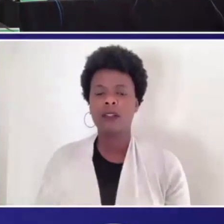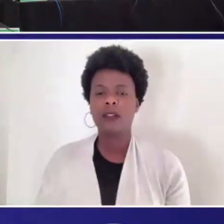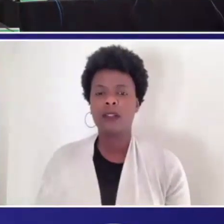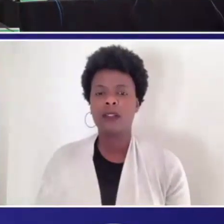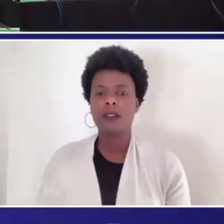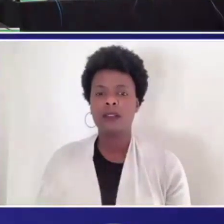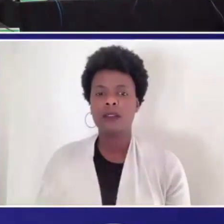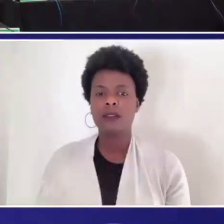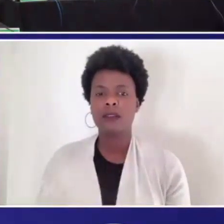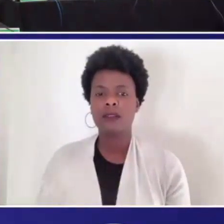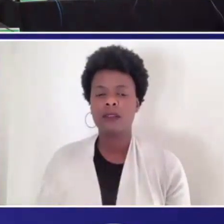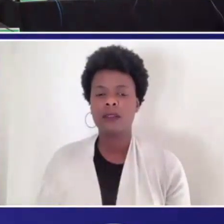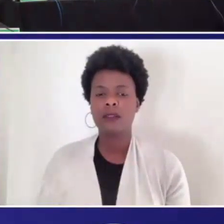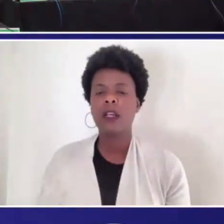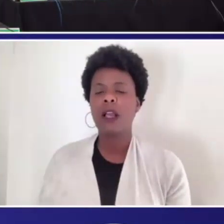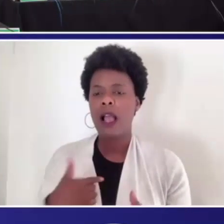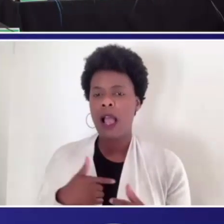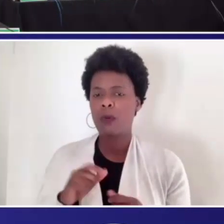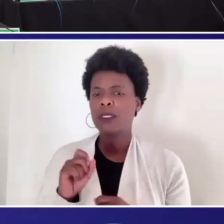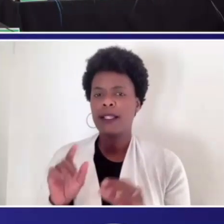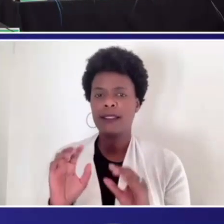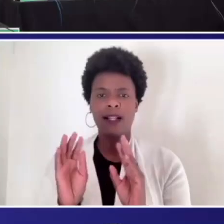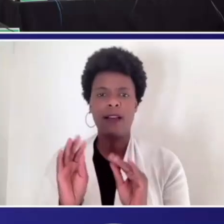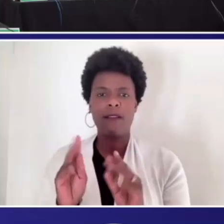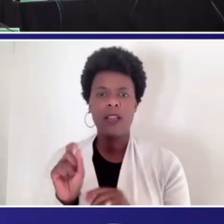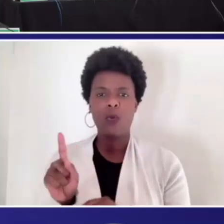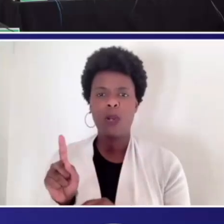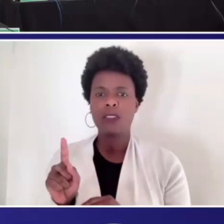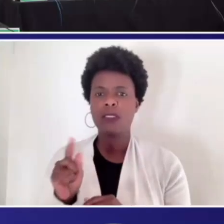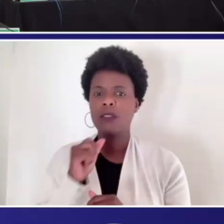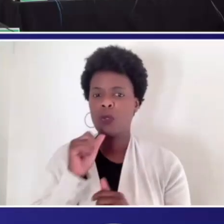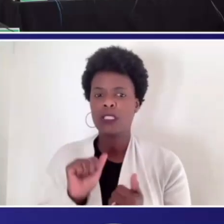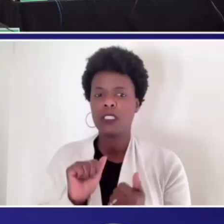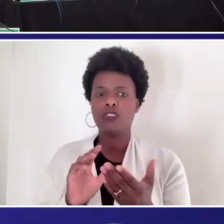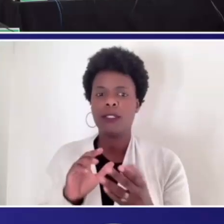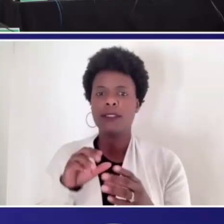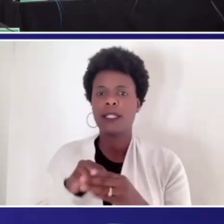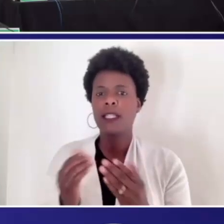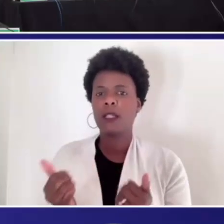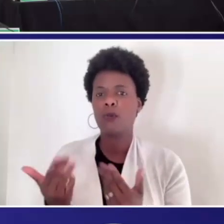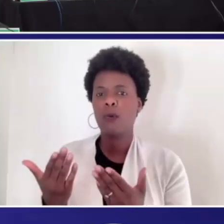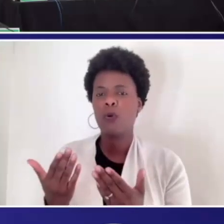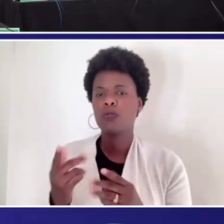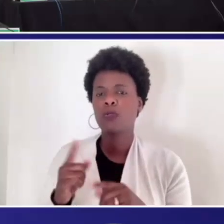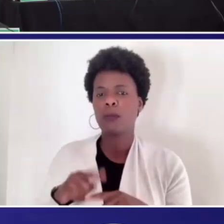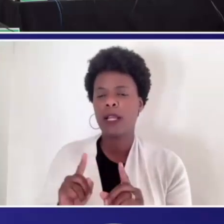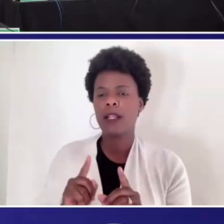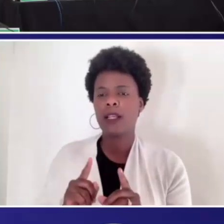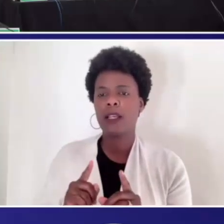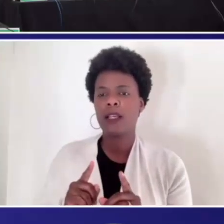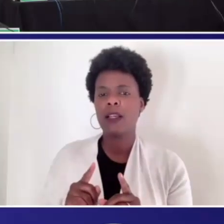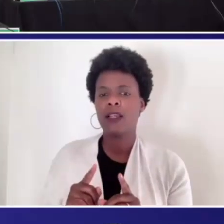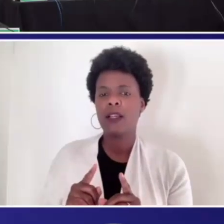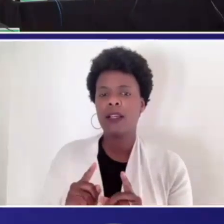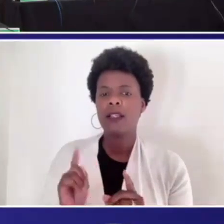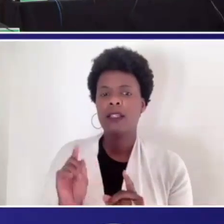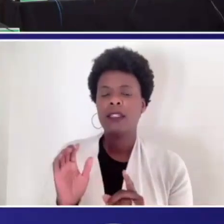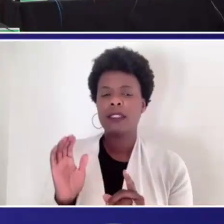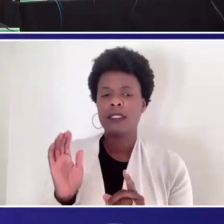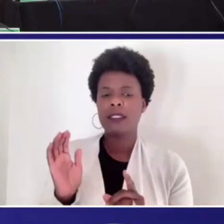I was asking a clarifying question because that wasn't addressed in Alex's proposal, and that was an outstanding question. But it seems that it's probably appropriate to